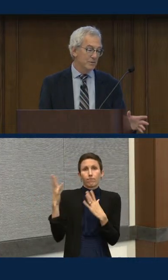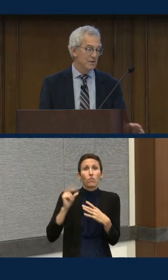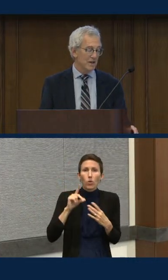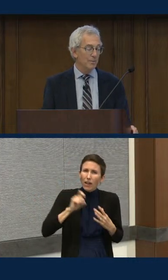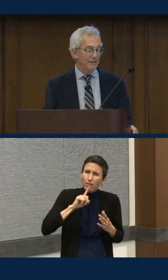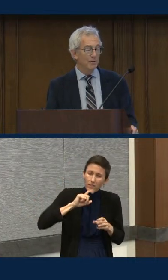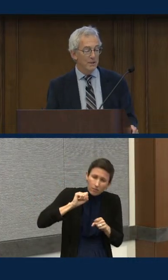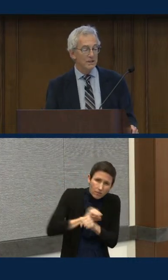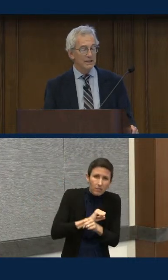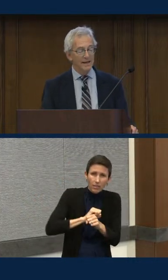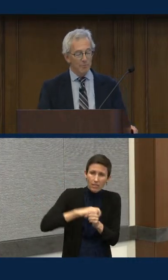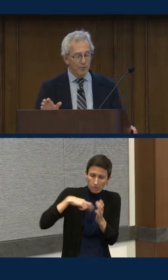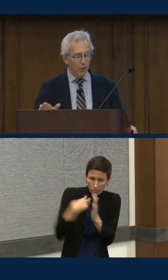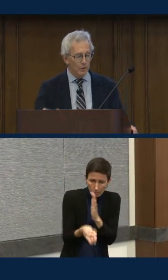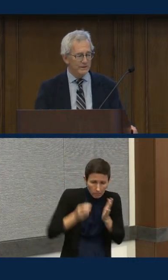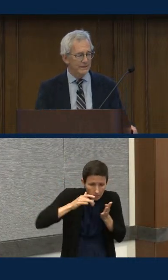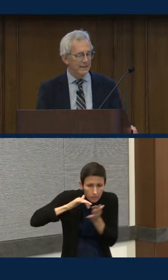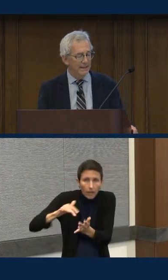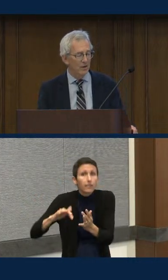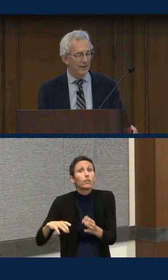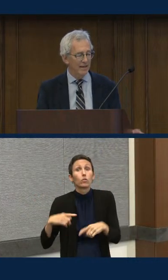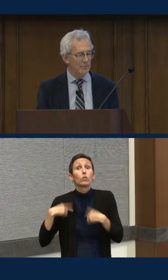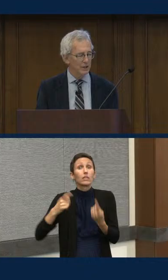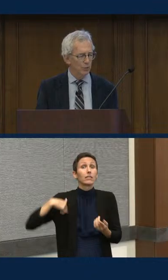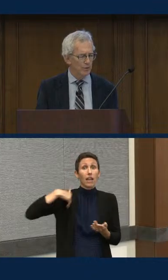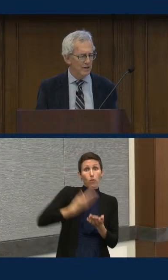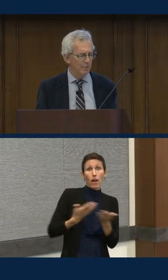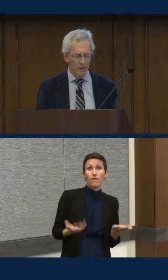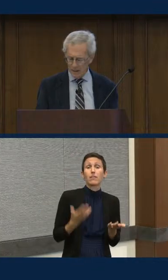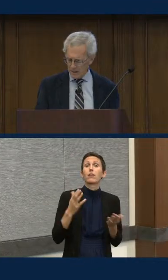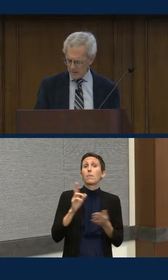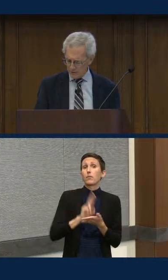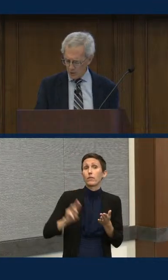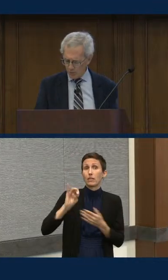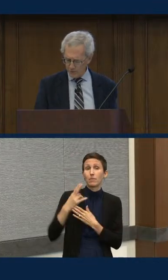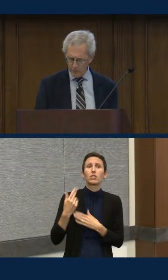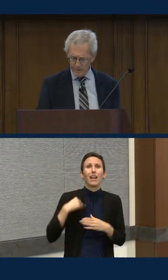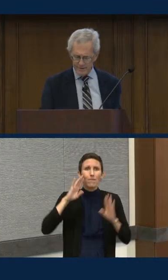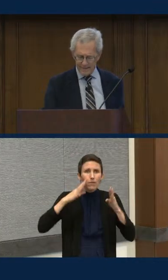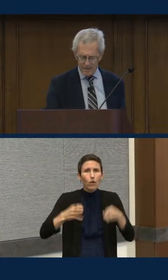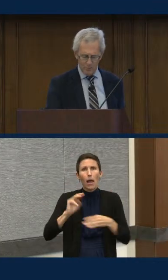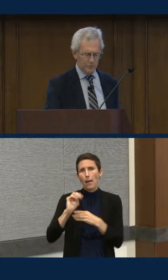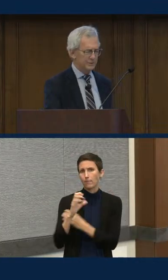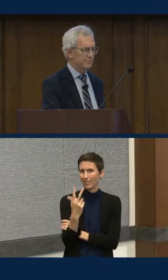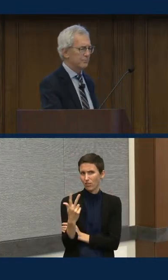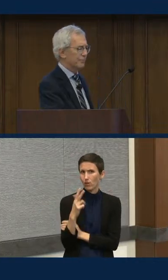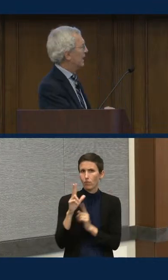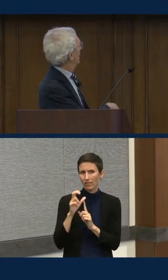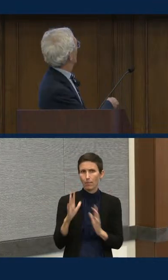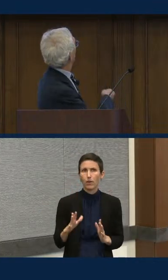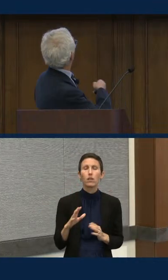Michigan I've been focusing in on the MC3 receptor. So these